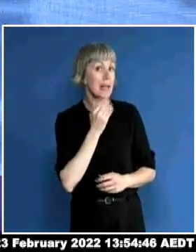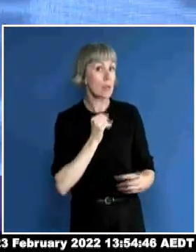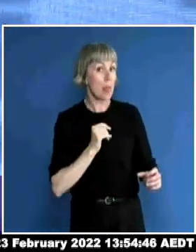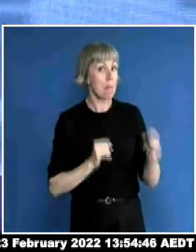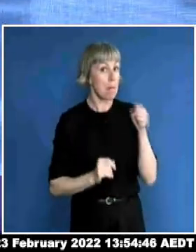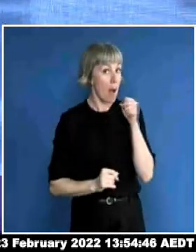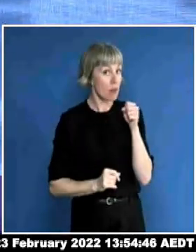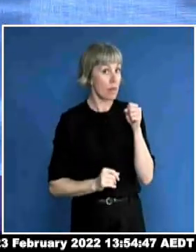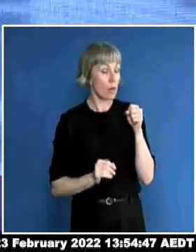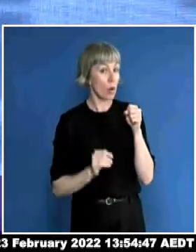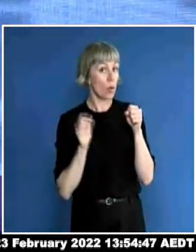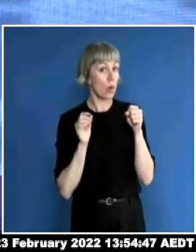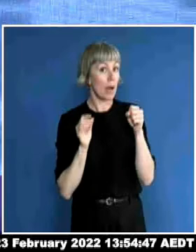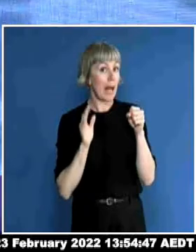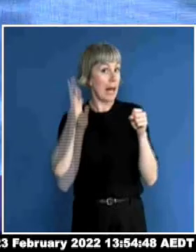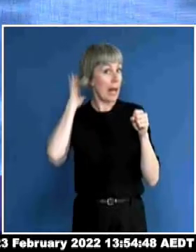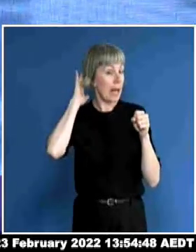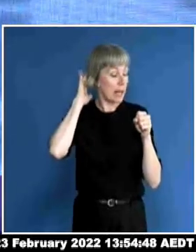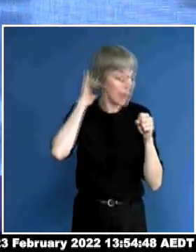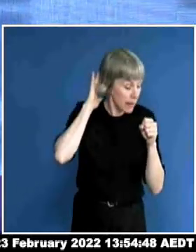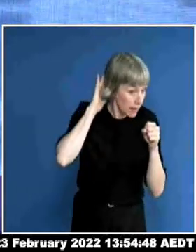All right. So let's go back.